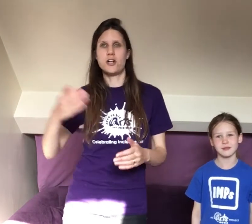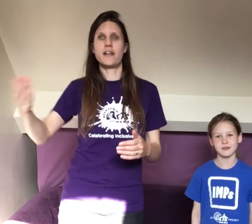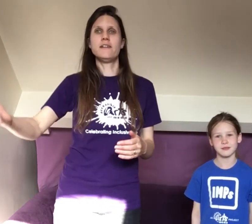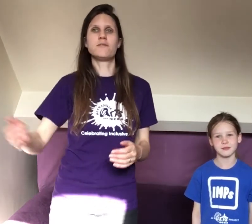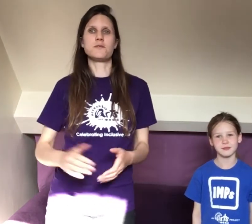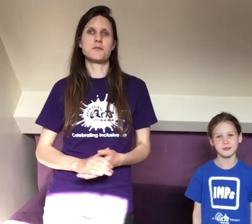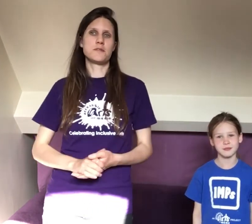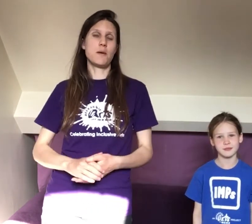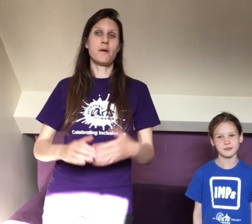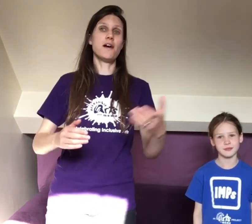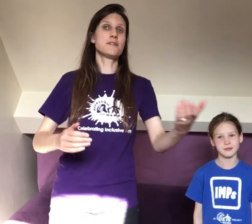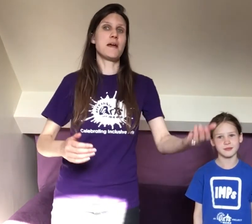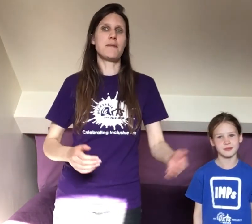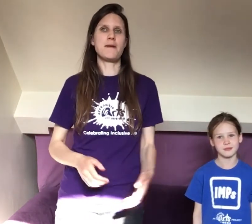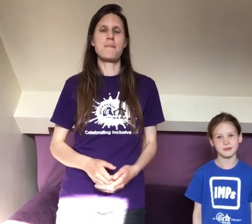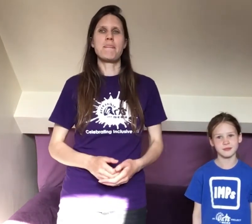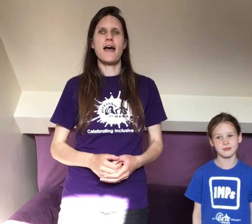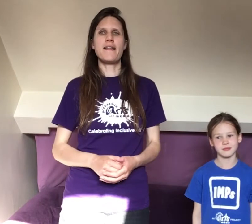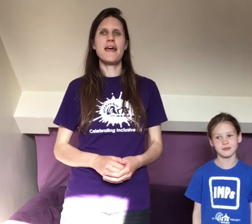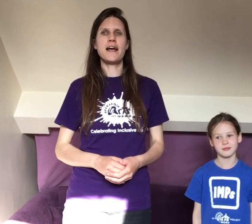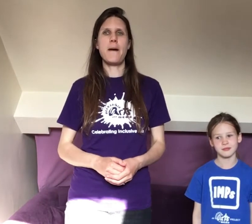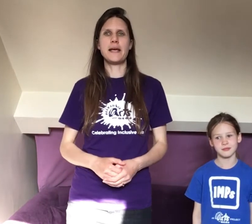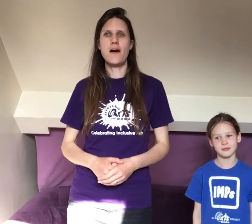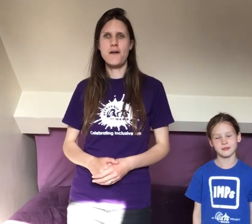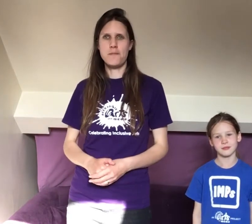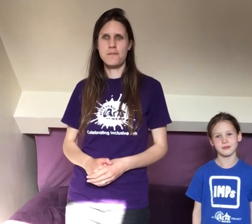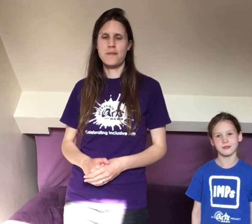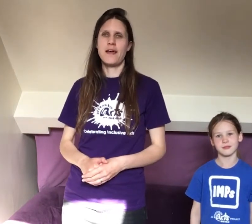in China, or somewhere else maybe, and they’re coming home.